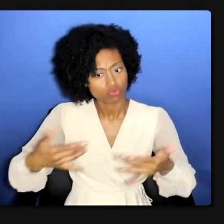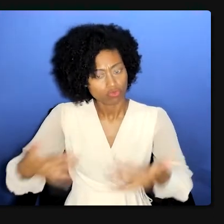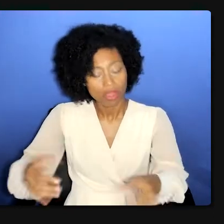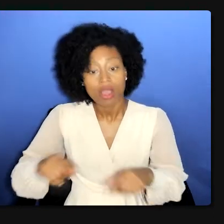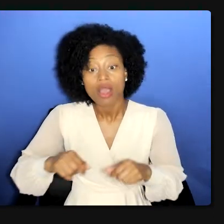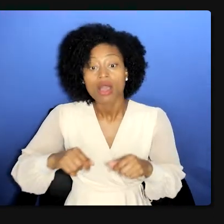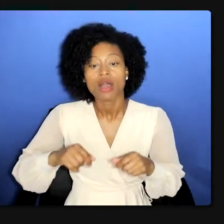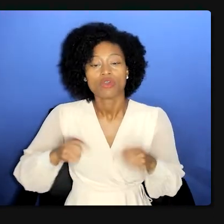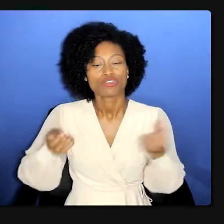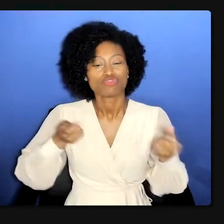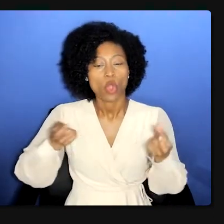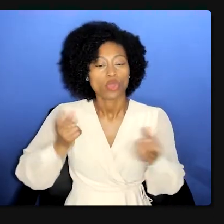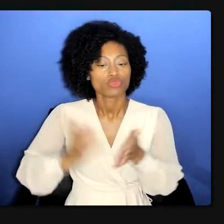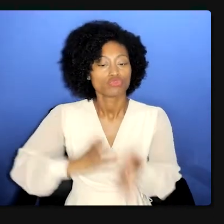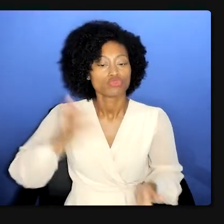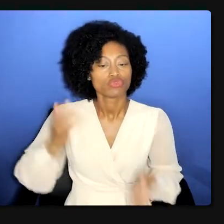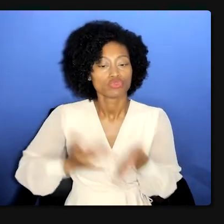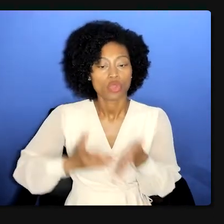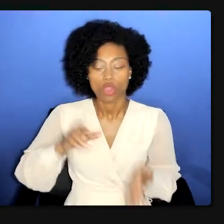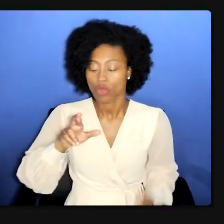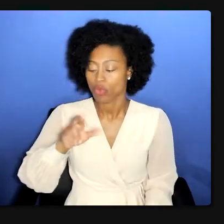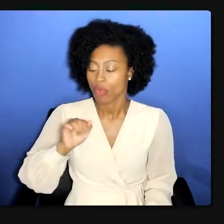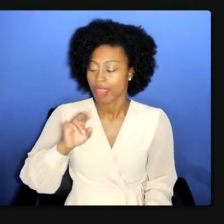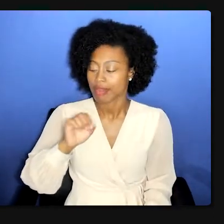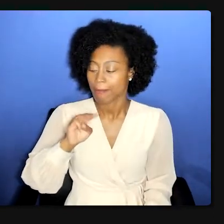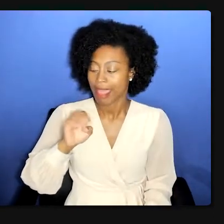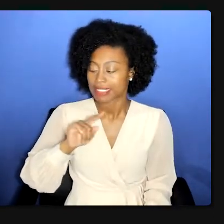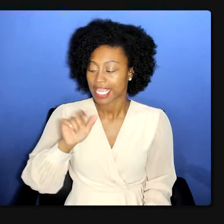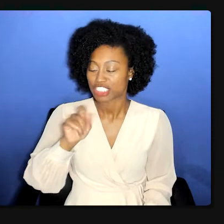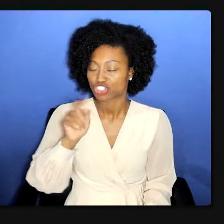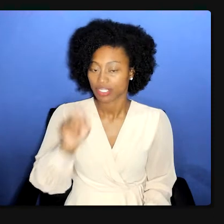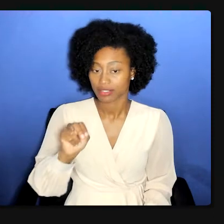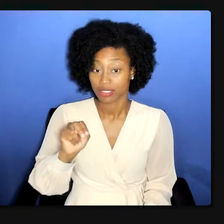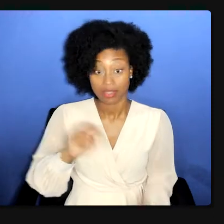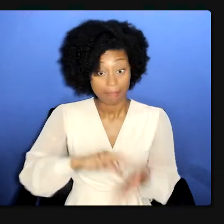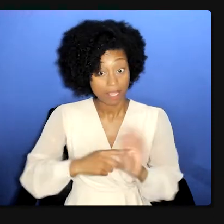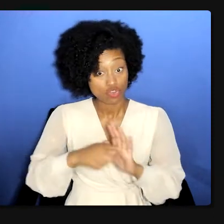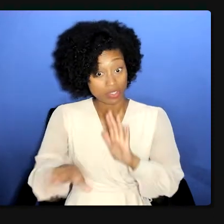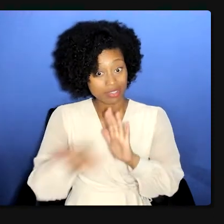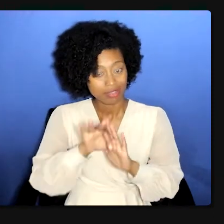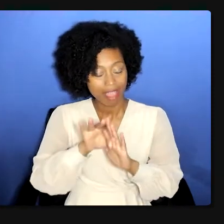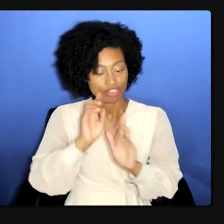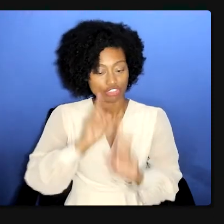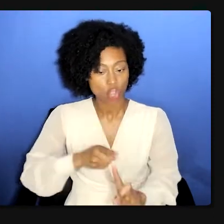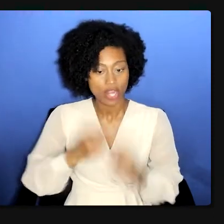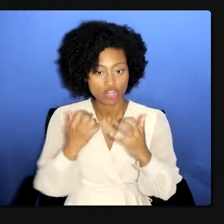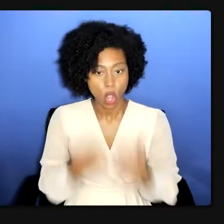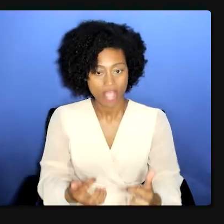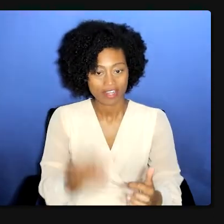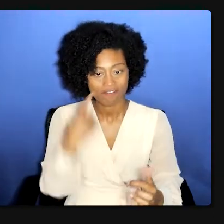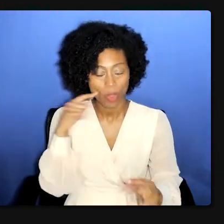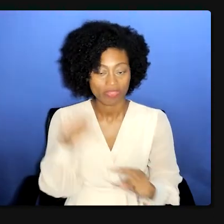For this, we bring in controlled randomization, meaning you get to select the target audience